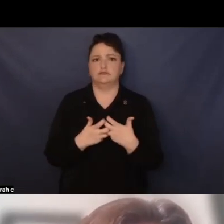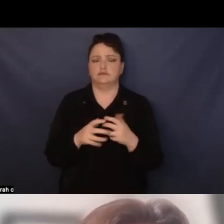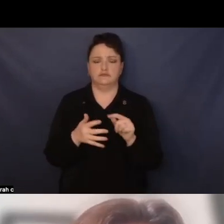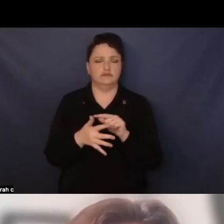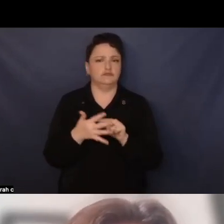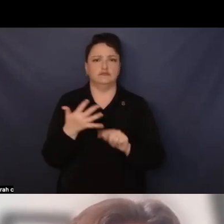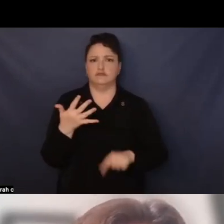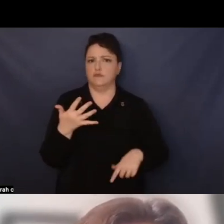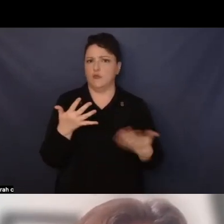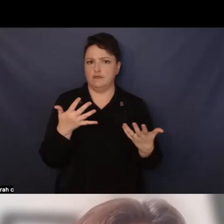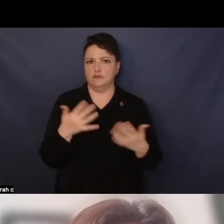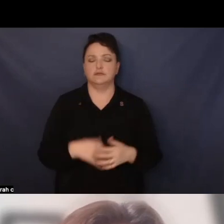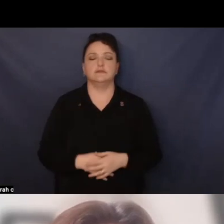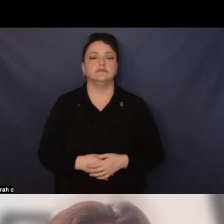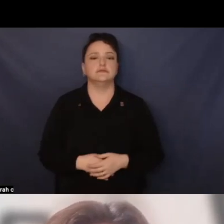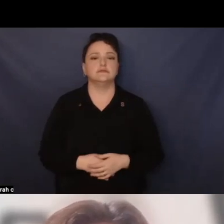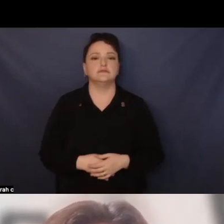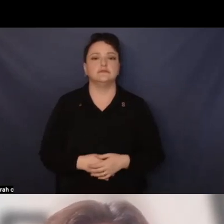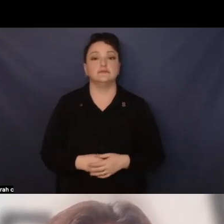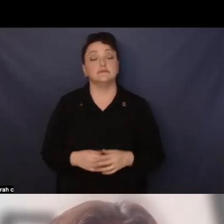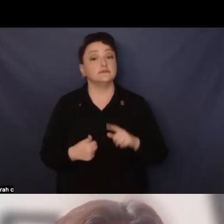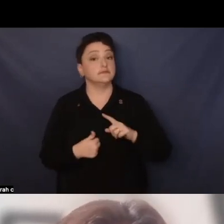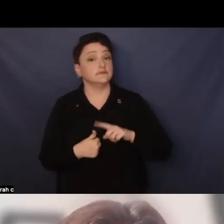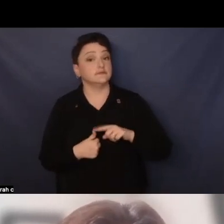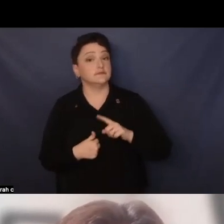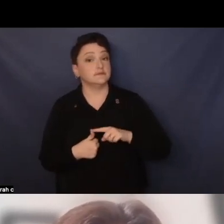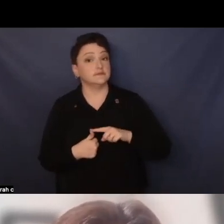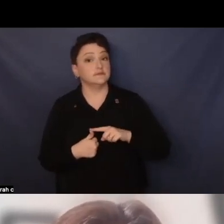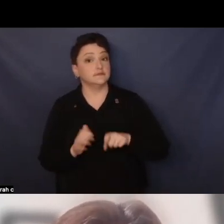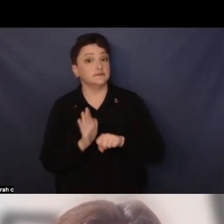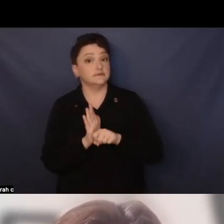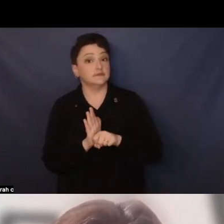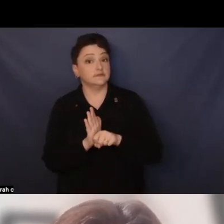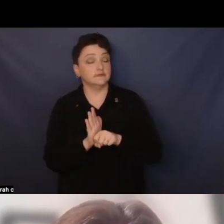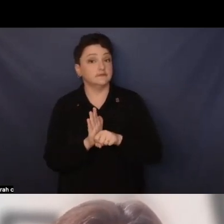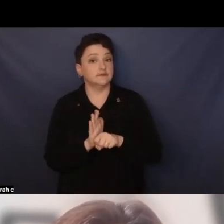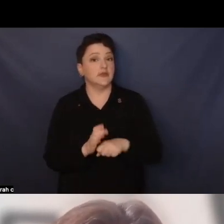includes the request that the patient be permitted to wait in a separate space by